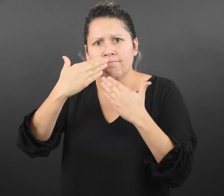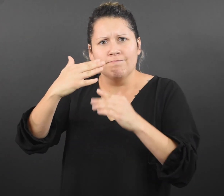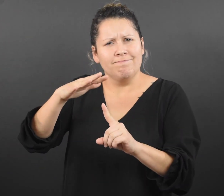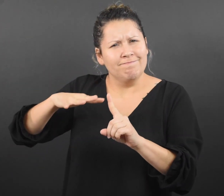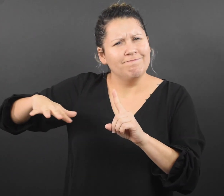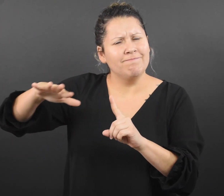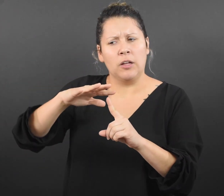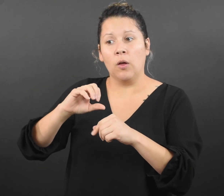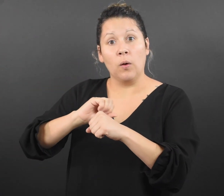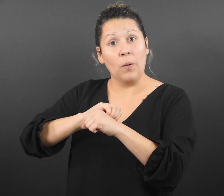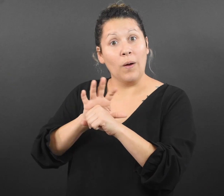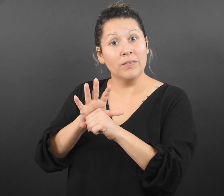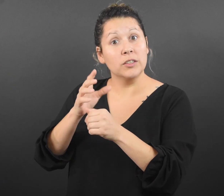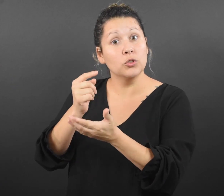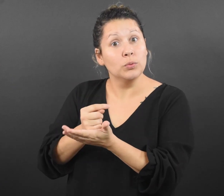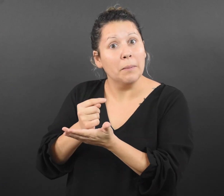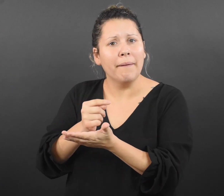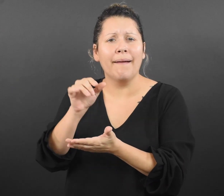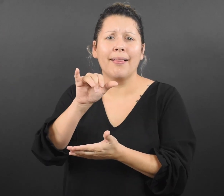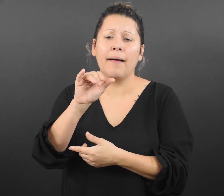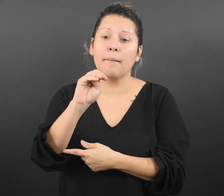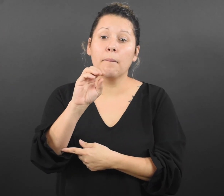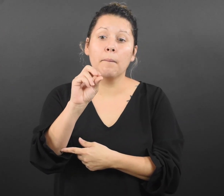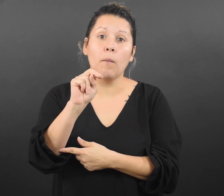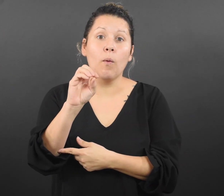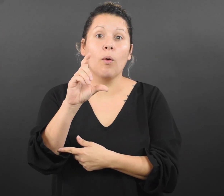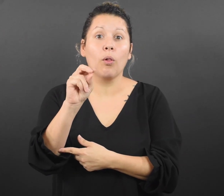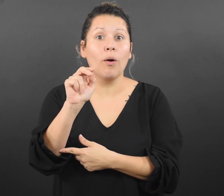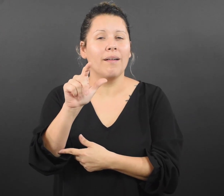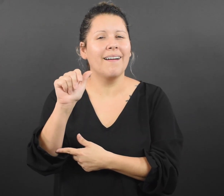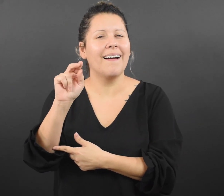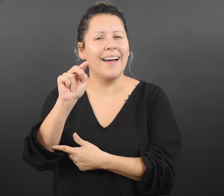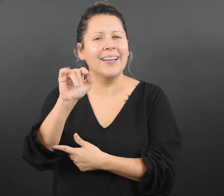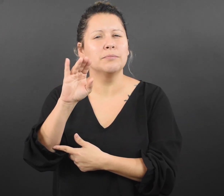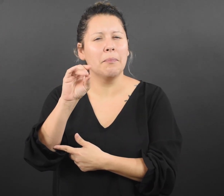like monoclonal antibodies,” said Lieutenant Governor Peggy Flanagan.